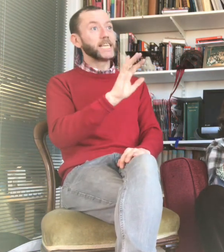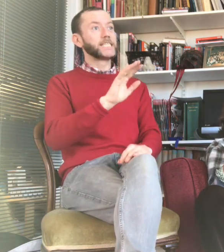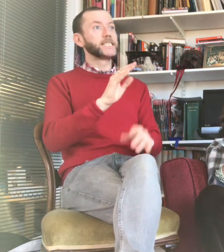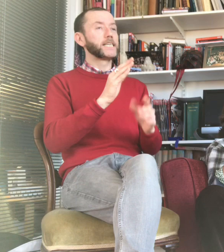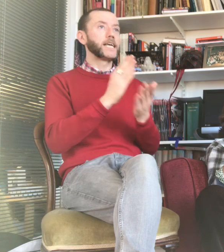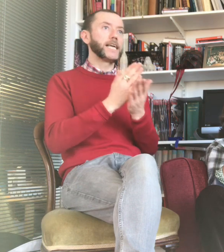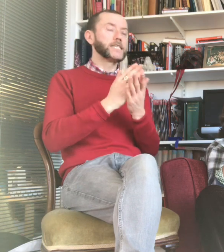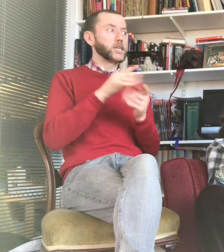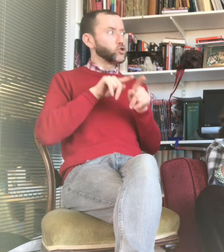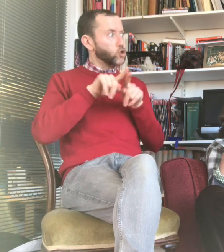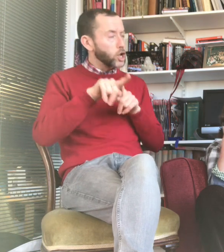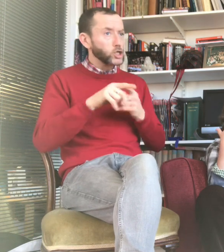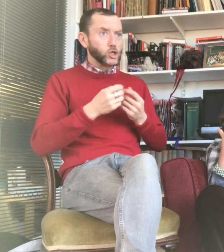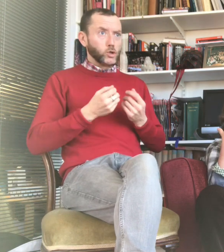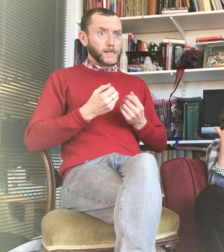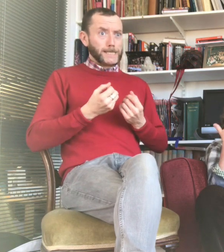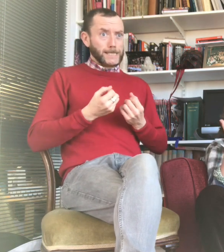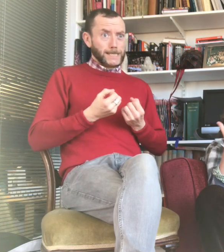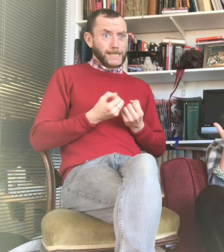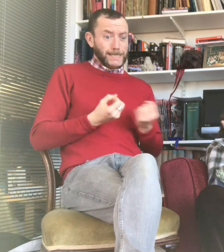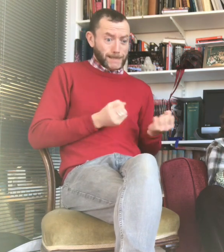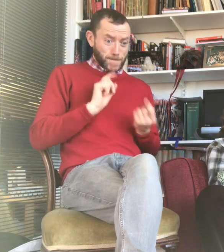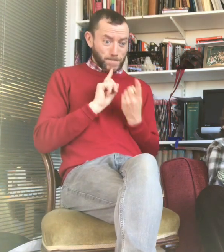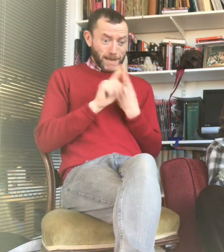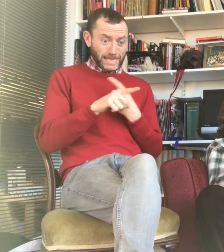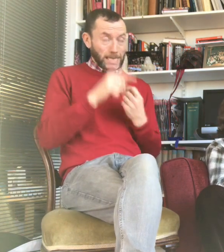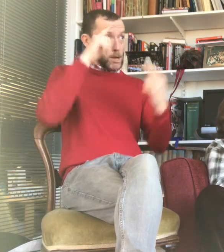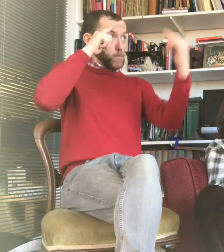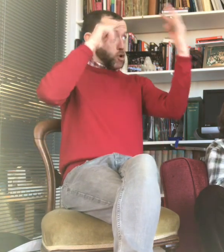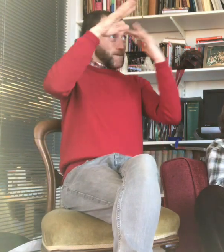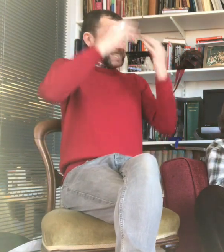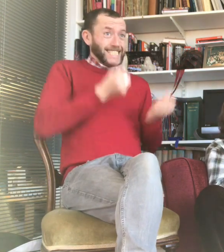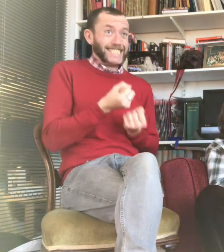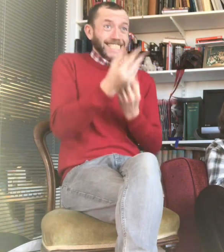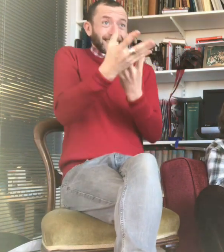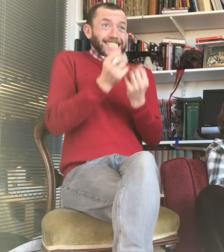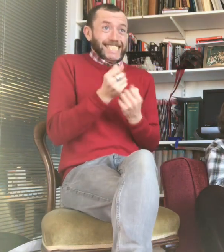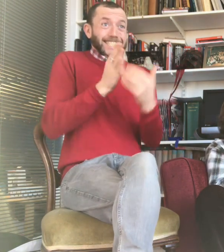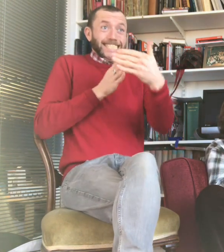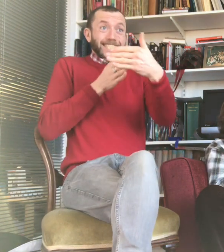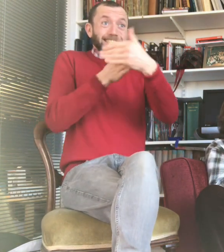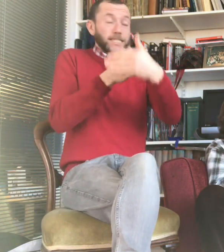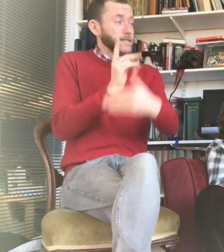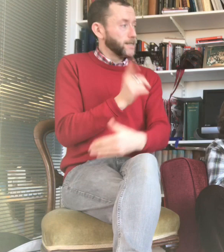to get across this prophecy that she has.